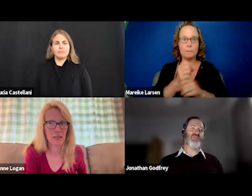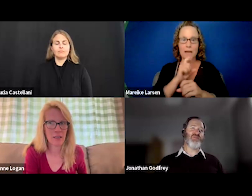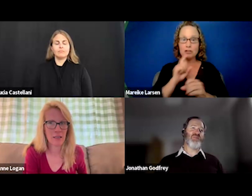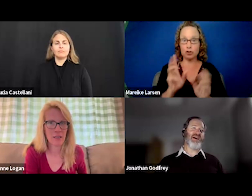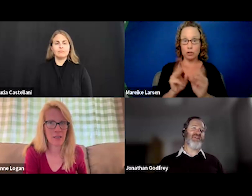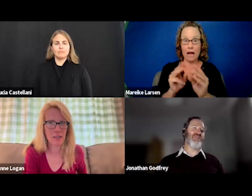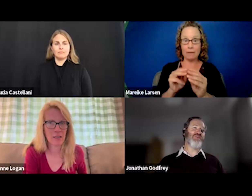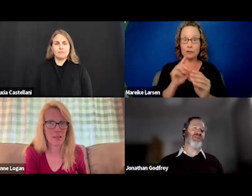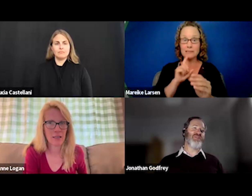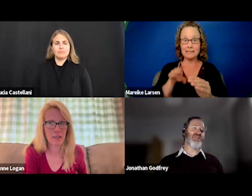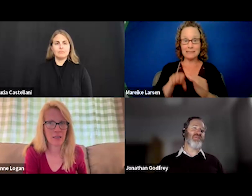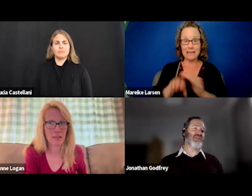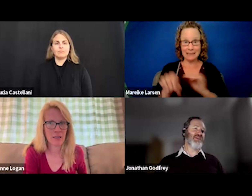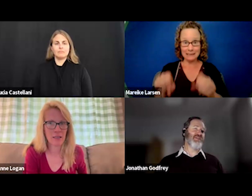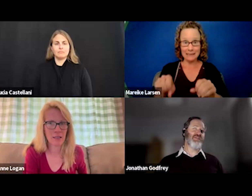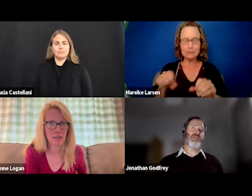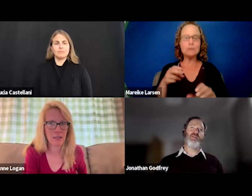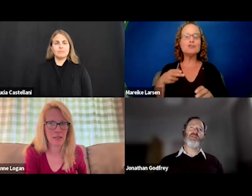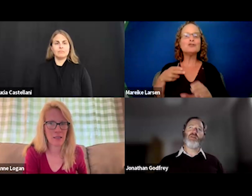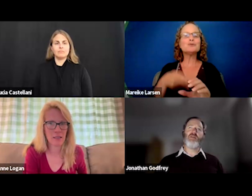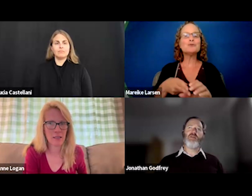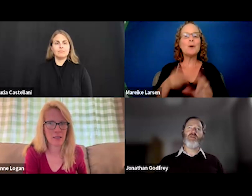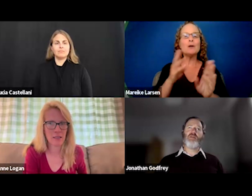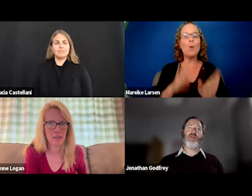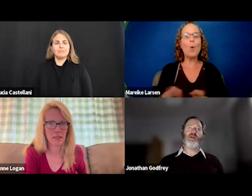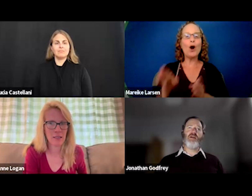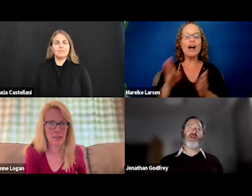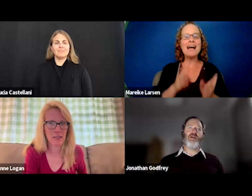is to be part of the organizing committee.